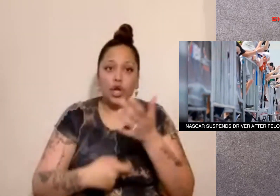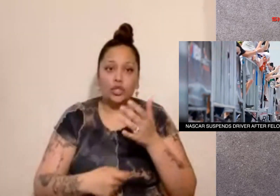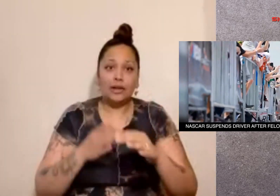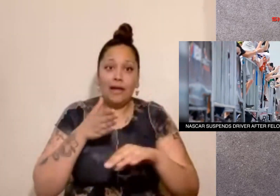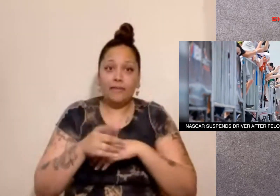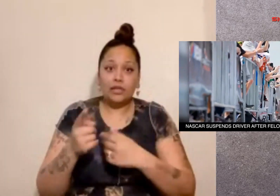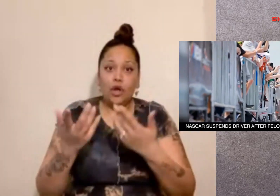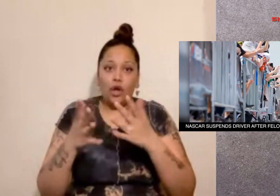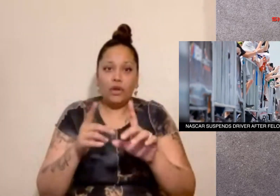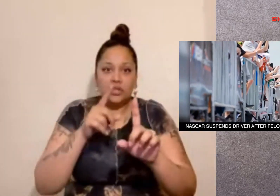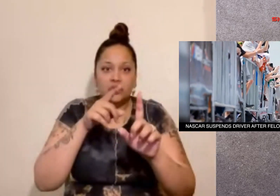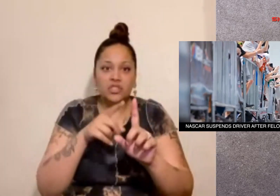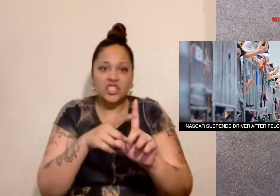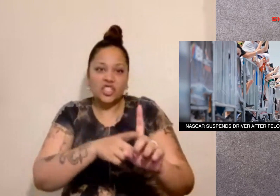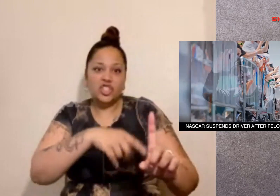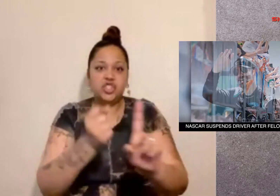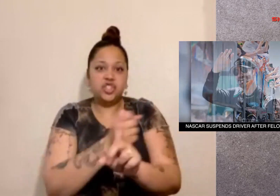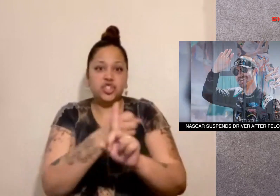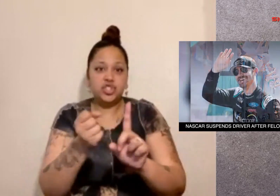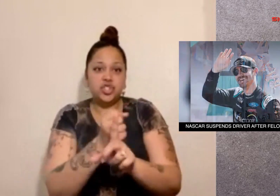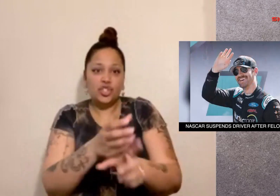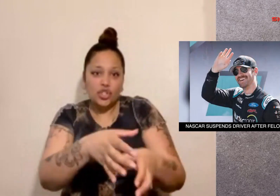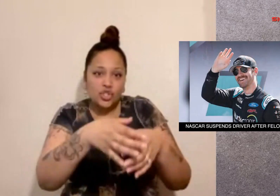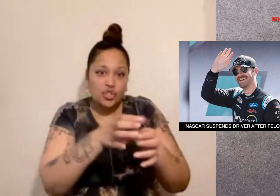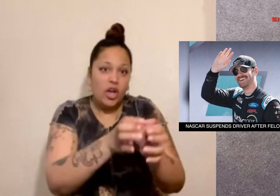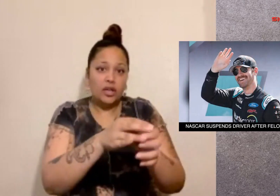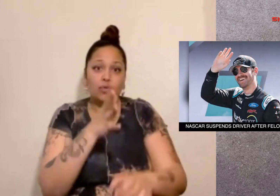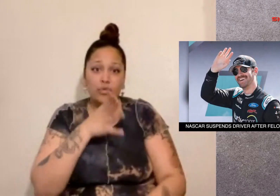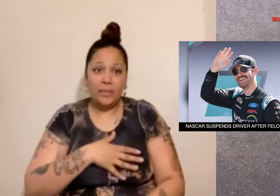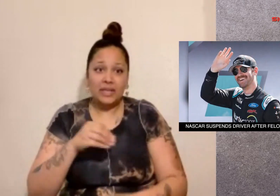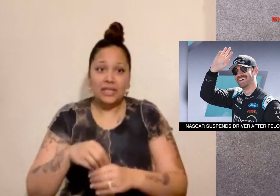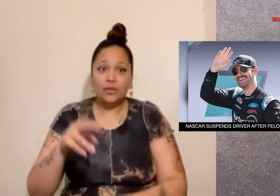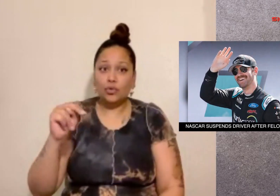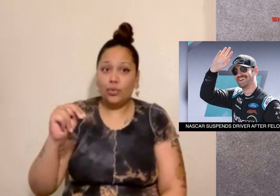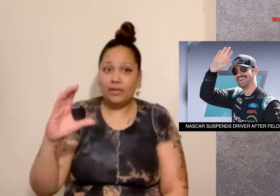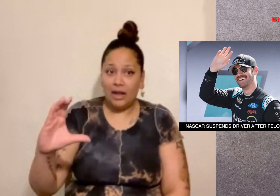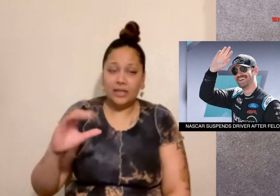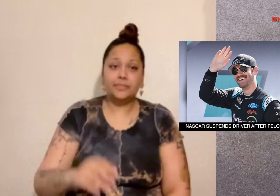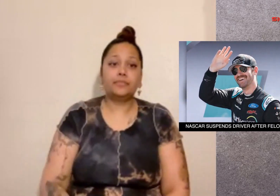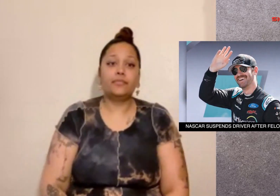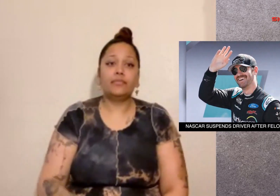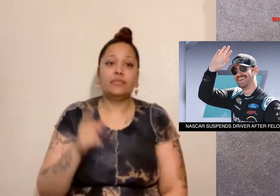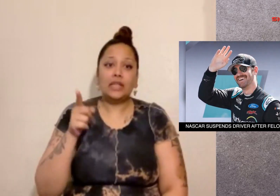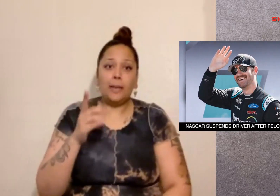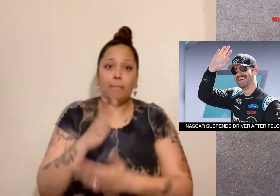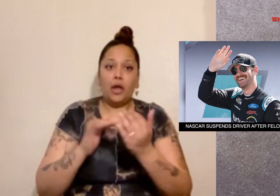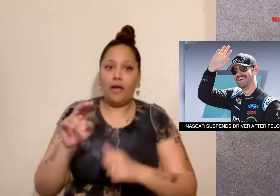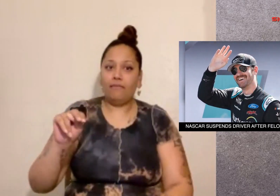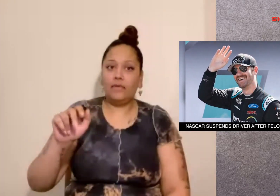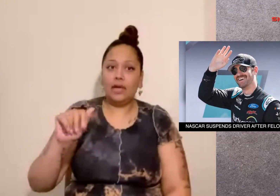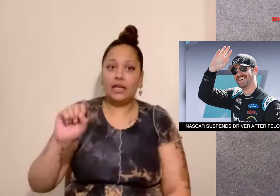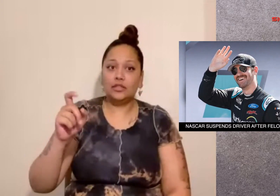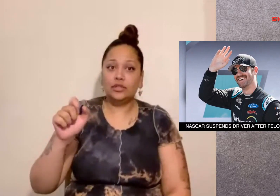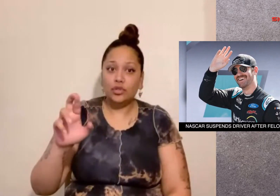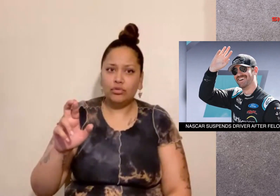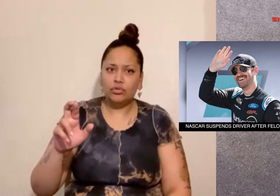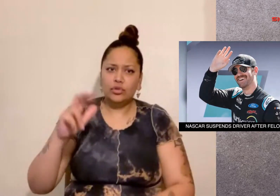he was arrested and charged after he allegedly assaulted and strangled a woman in North Carolina